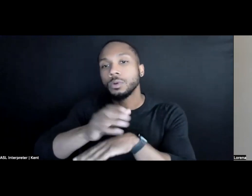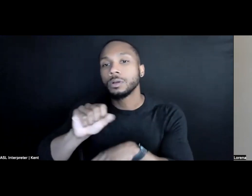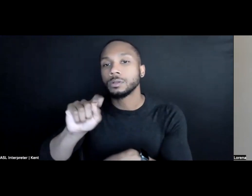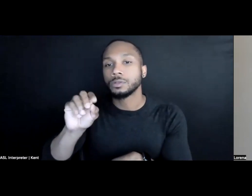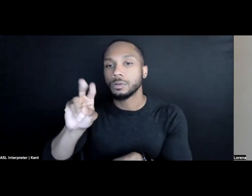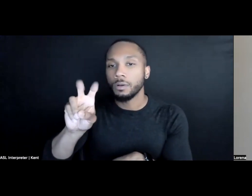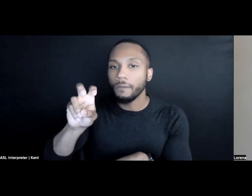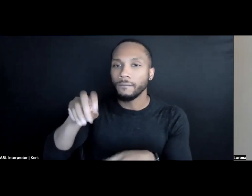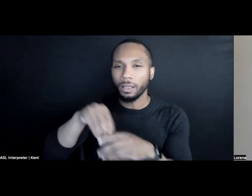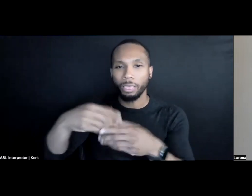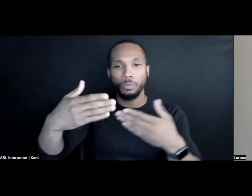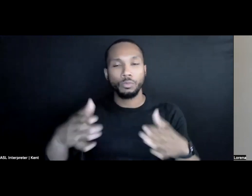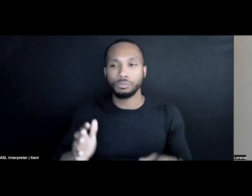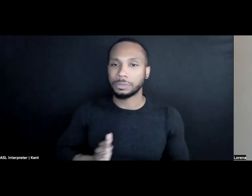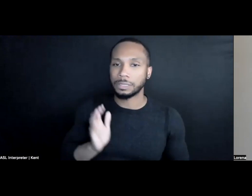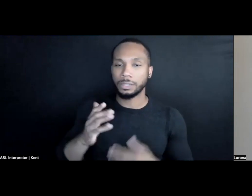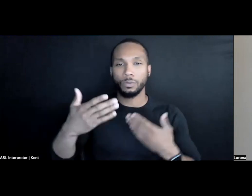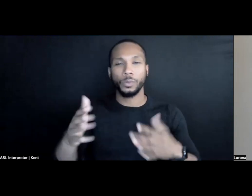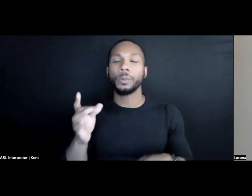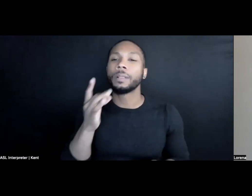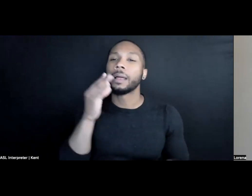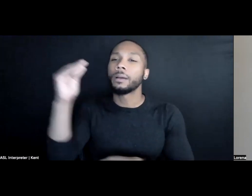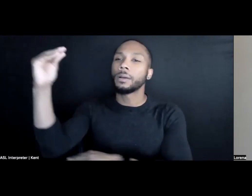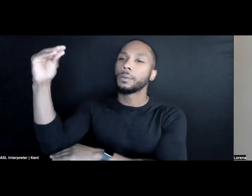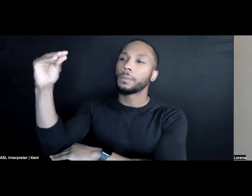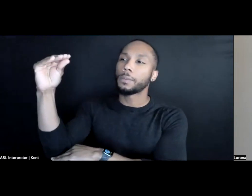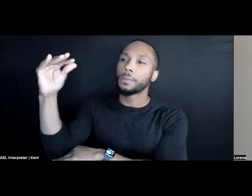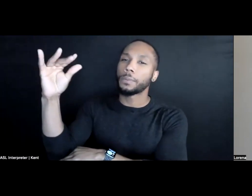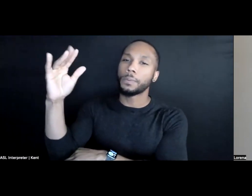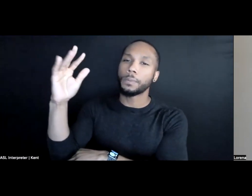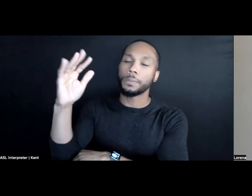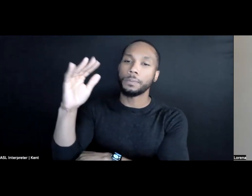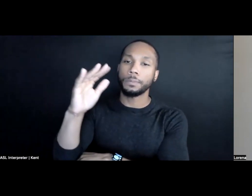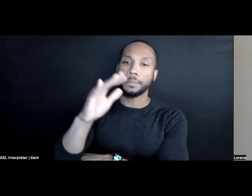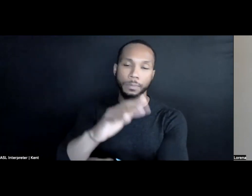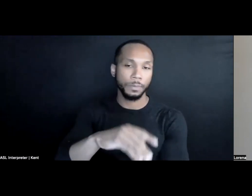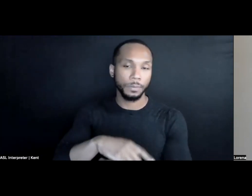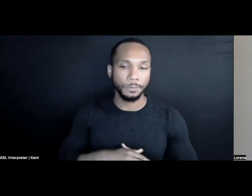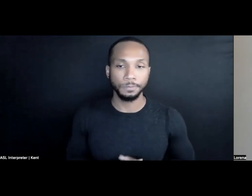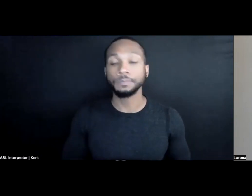the dining room’s soft light at midnight beneath your new lamp.